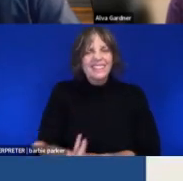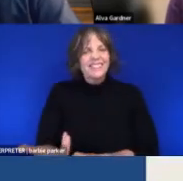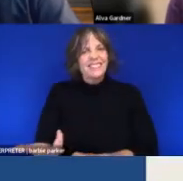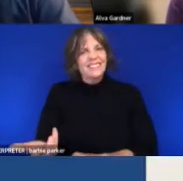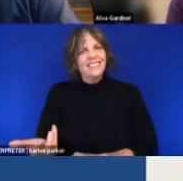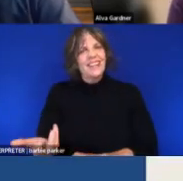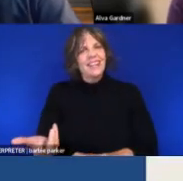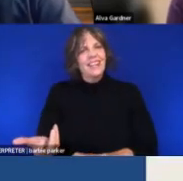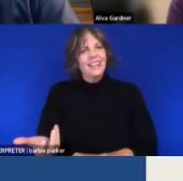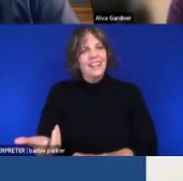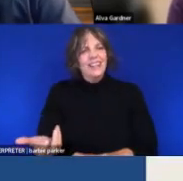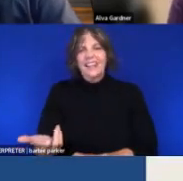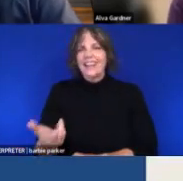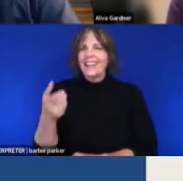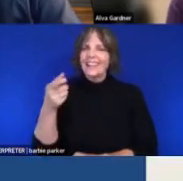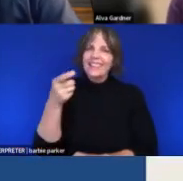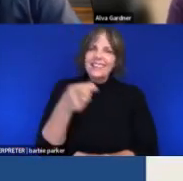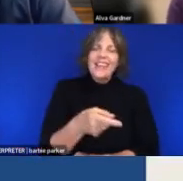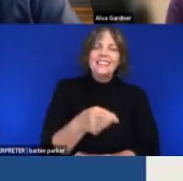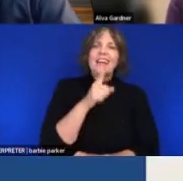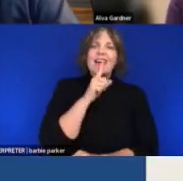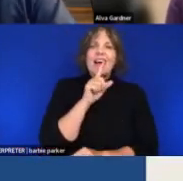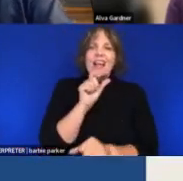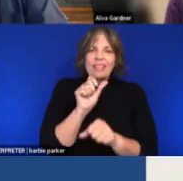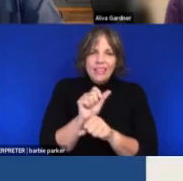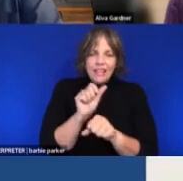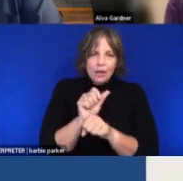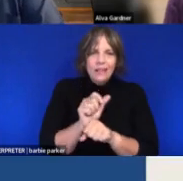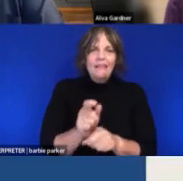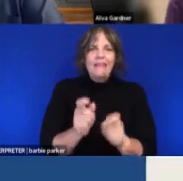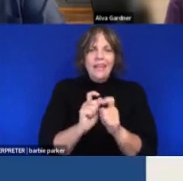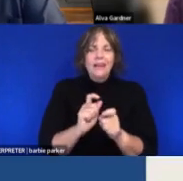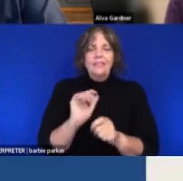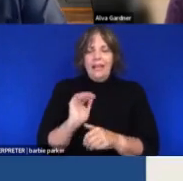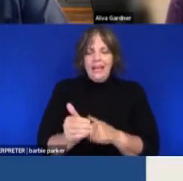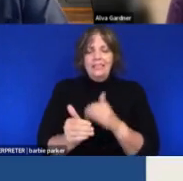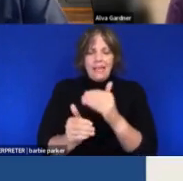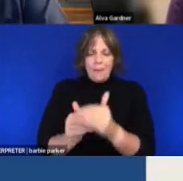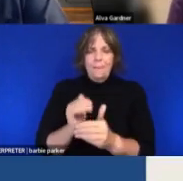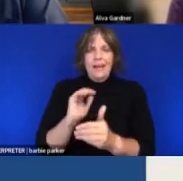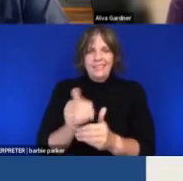literally giving us a step by step list of exactly what we